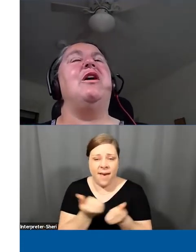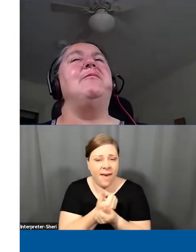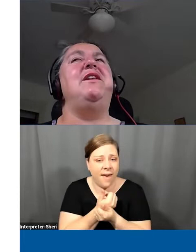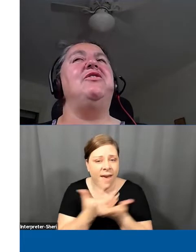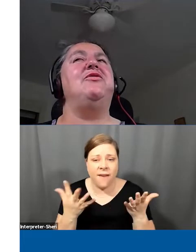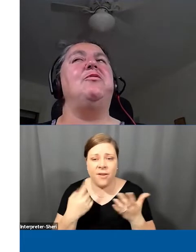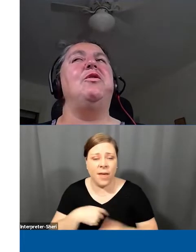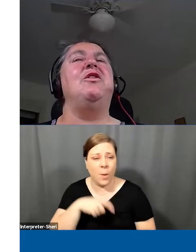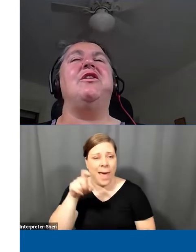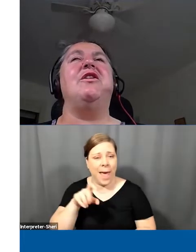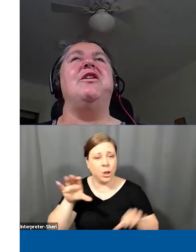our meetings for work,